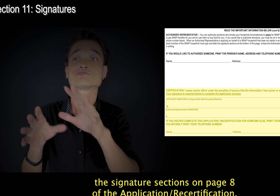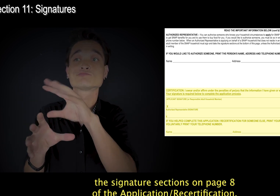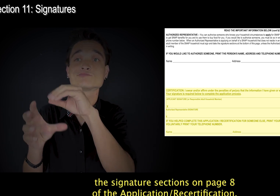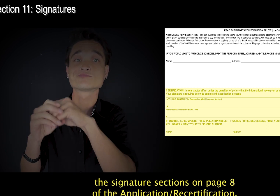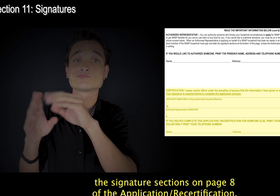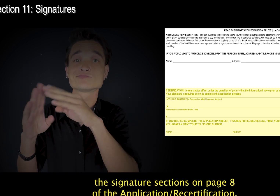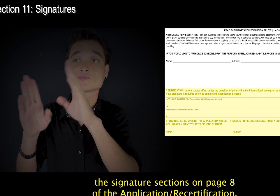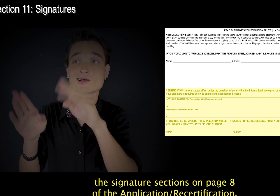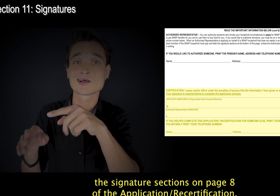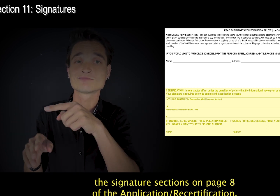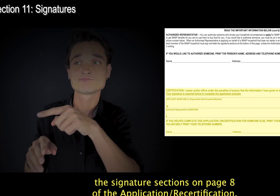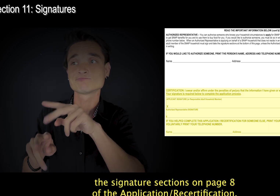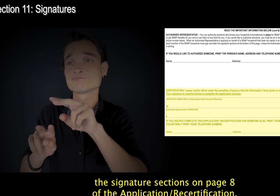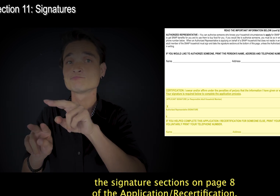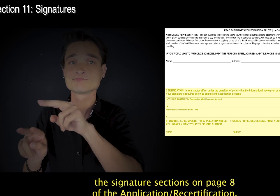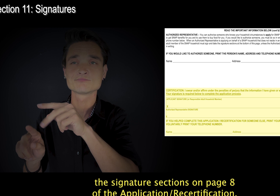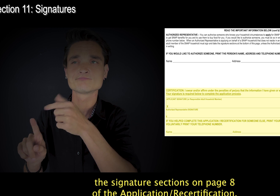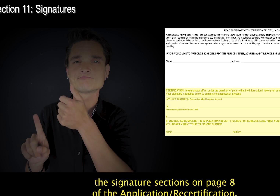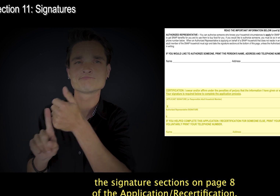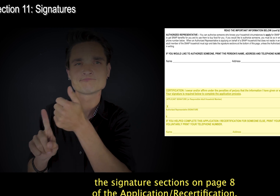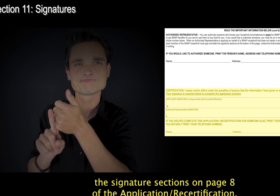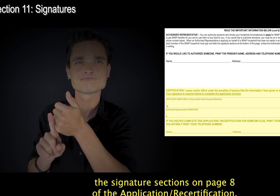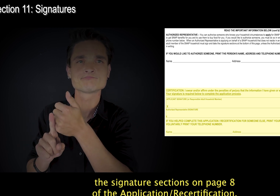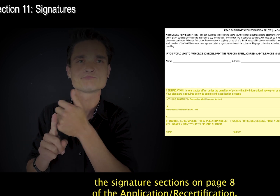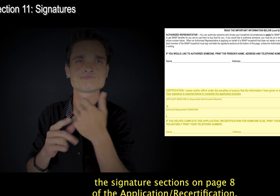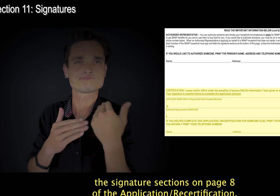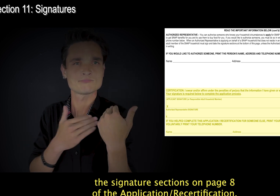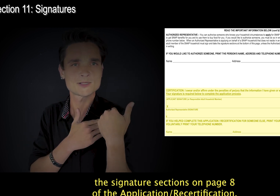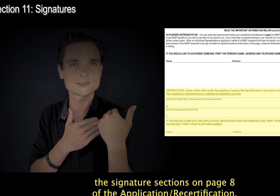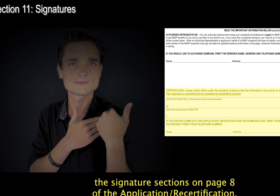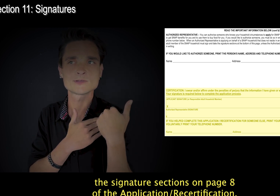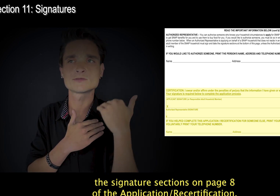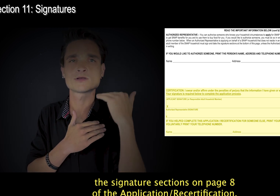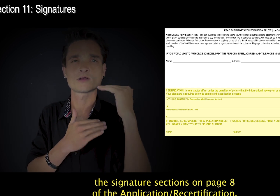the signature sections on page 8 of the Application/Recertification.